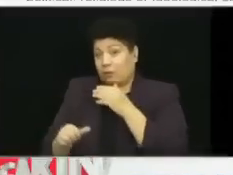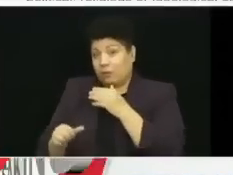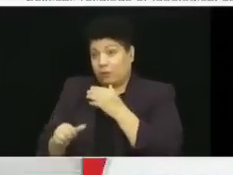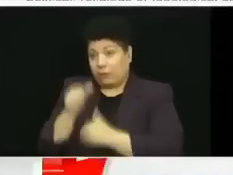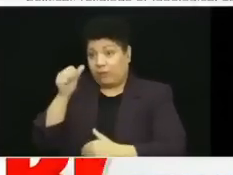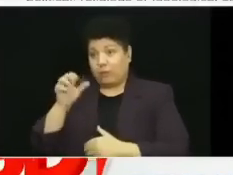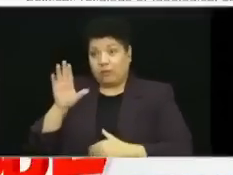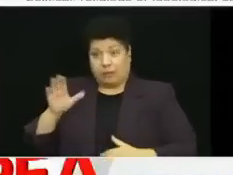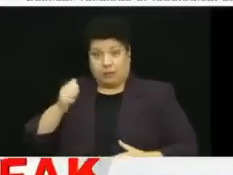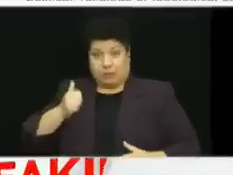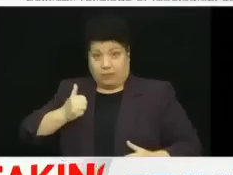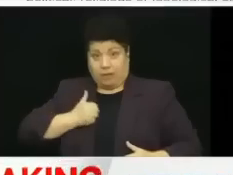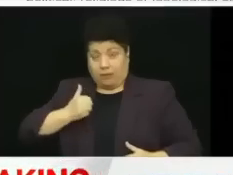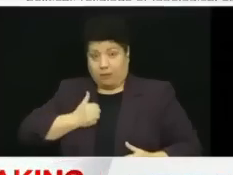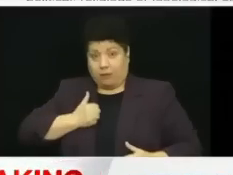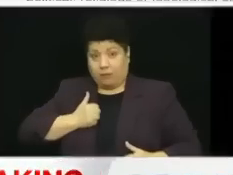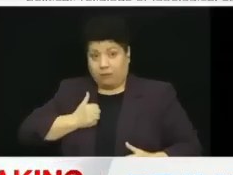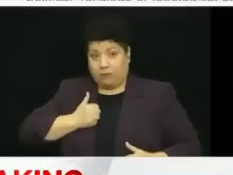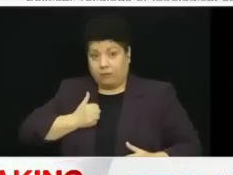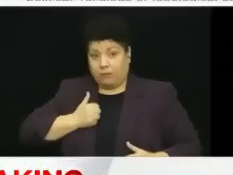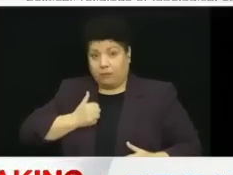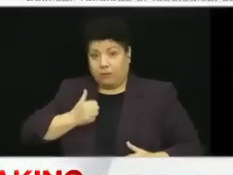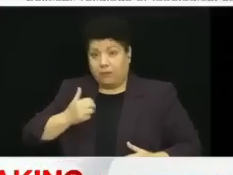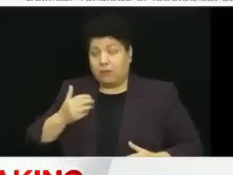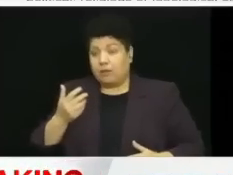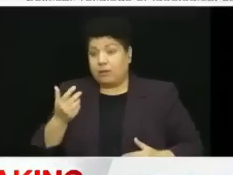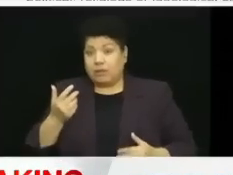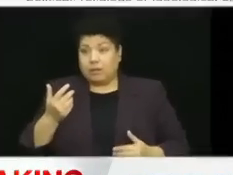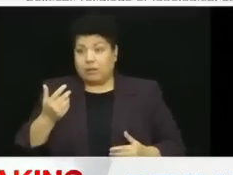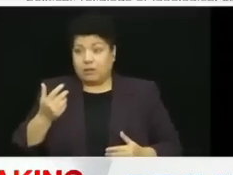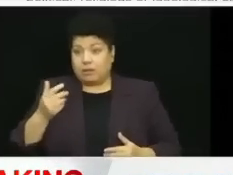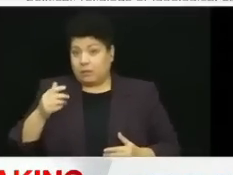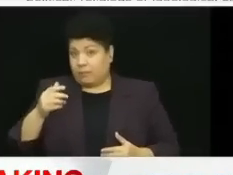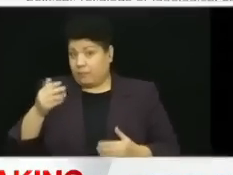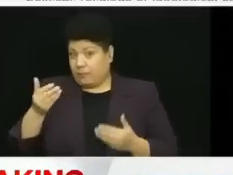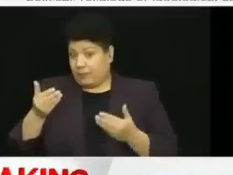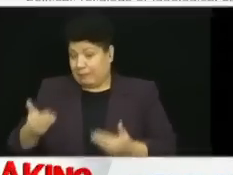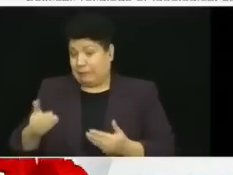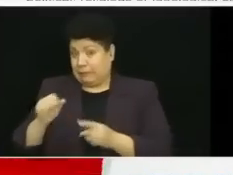PARTICULARLY (C), THERE ARE